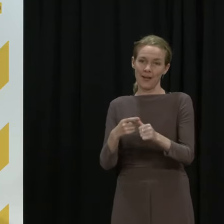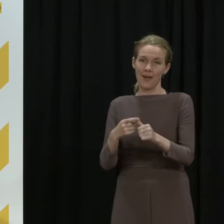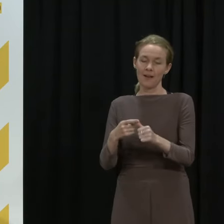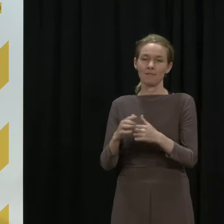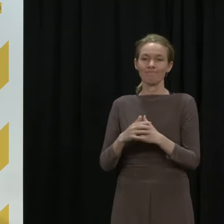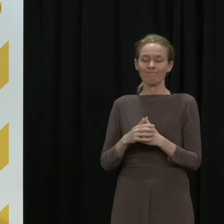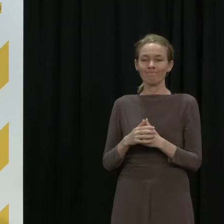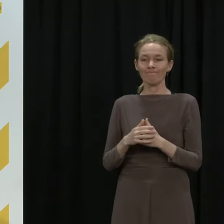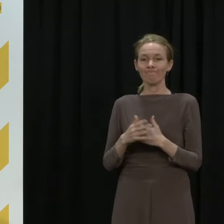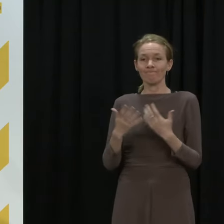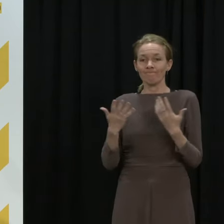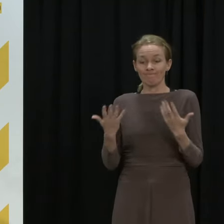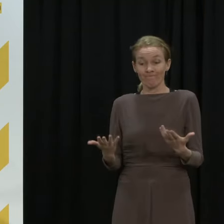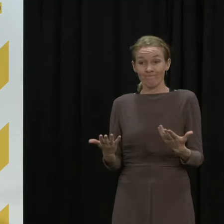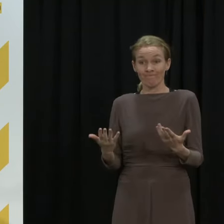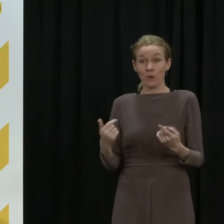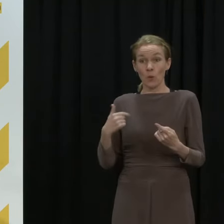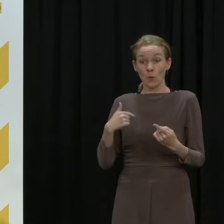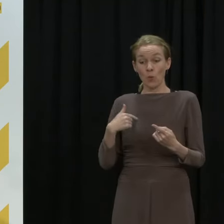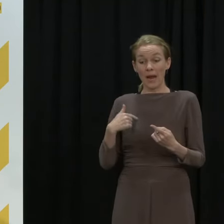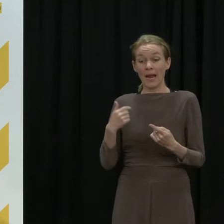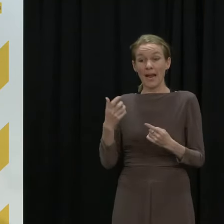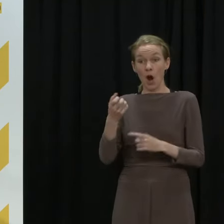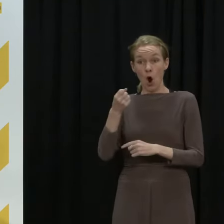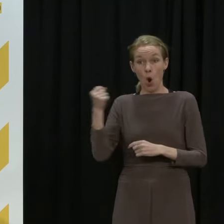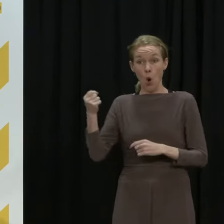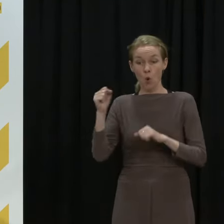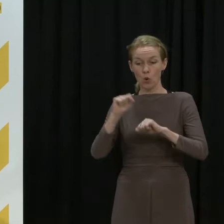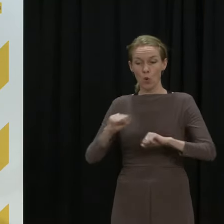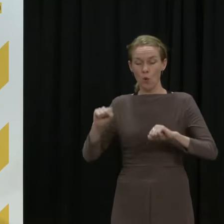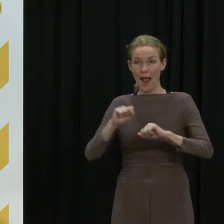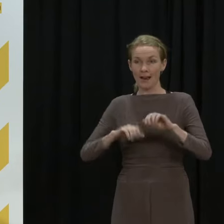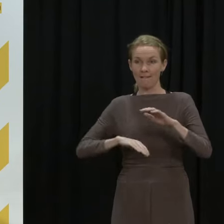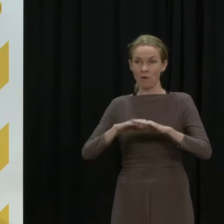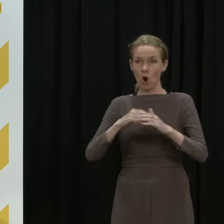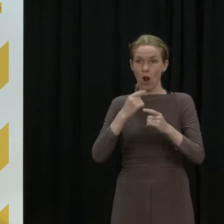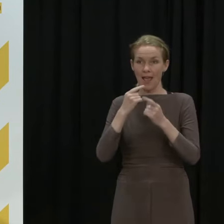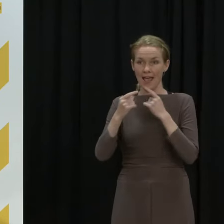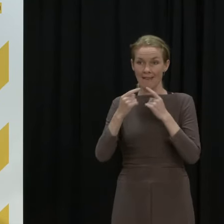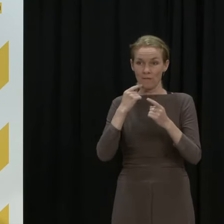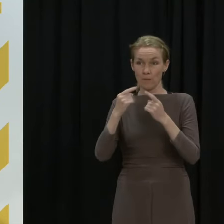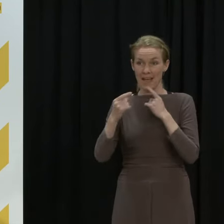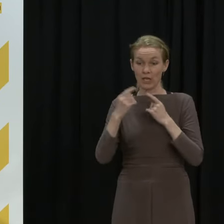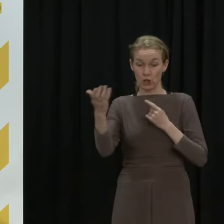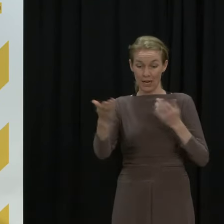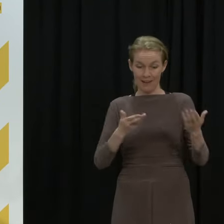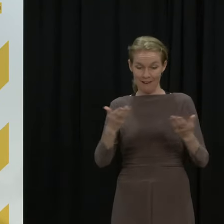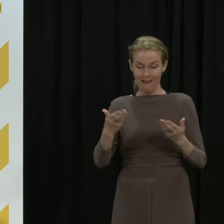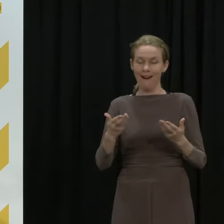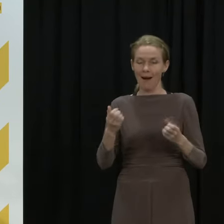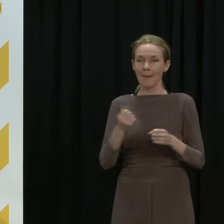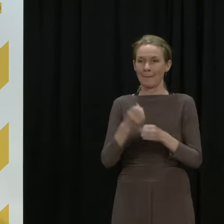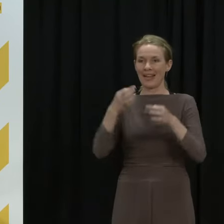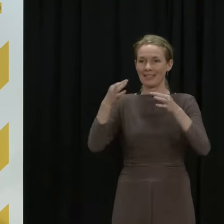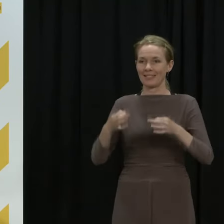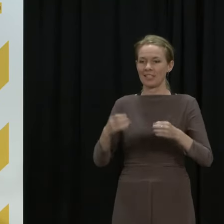One of the things that we have to do is look at where to draw boundaries and what the most appropriate decisions are to take those situations. More information comes to light all the time.